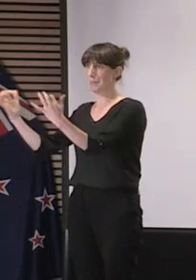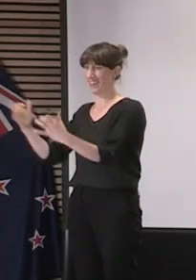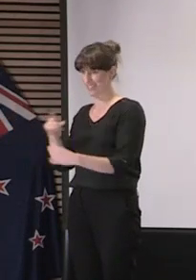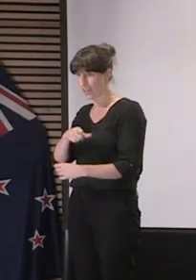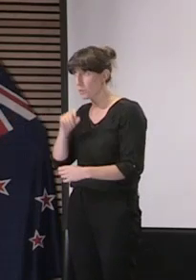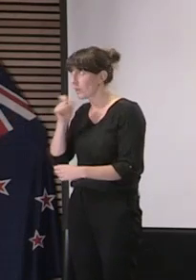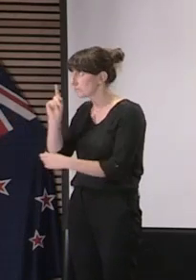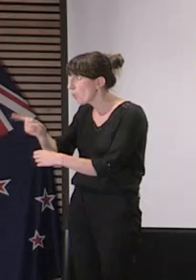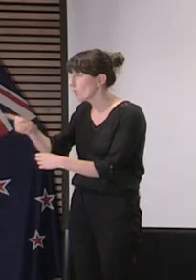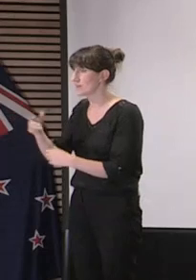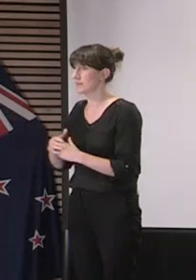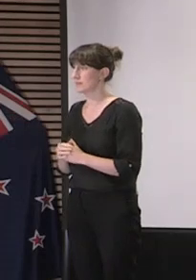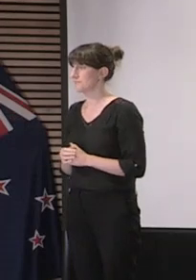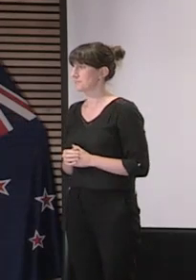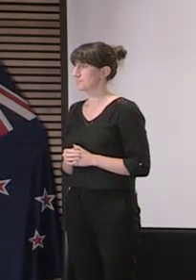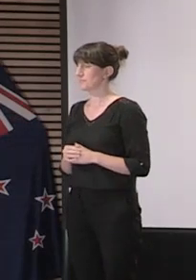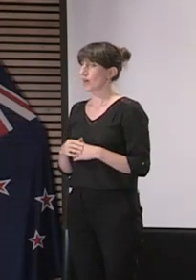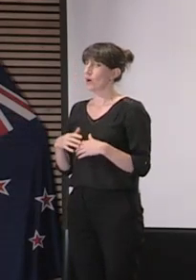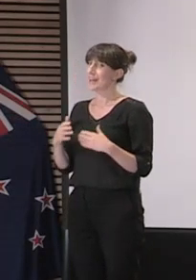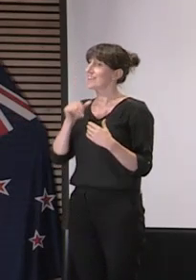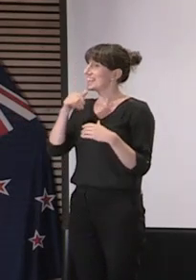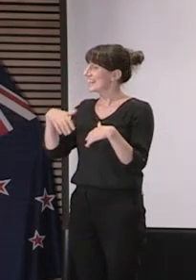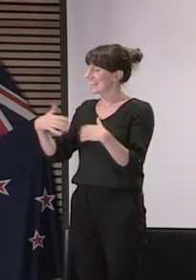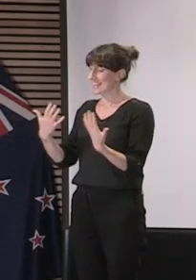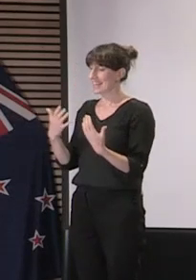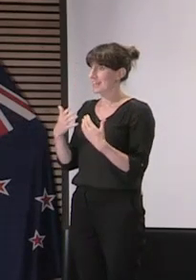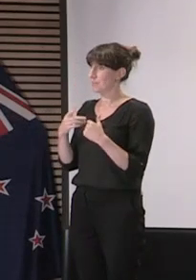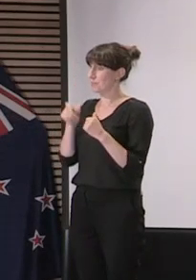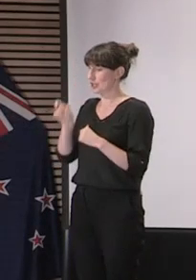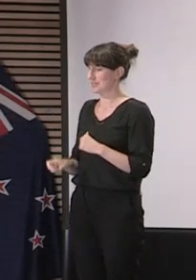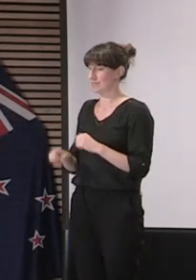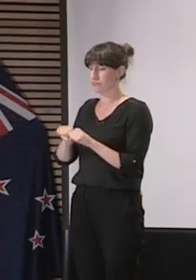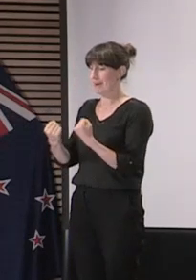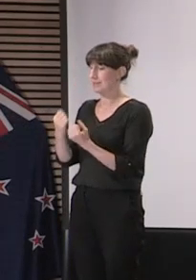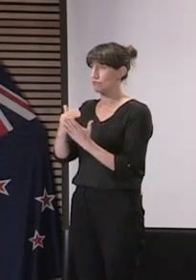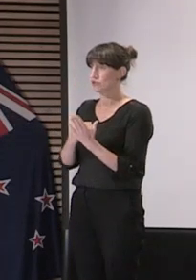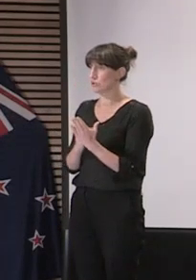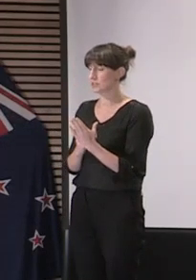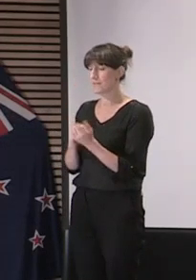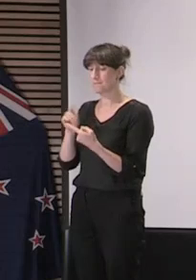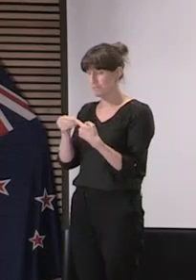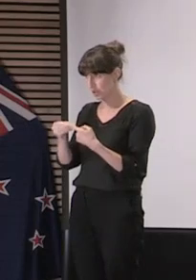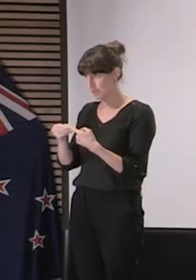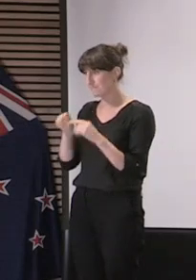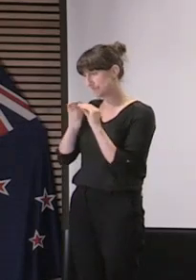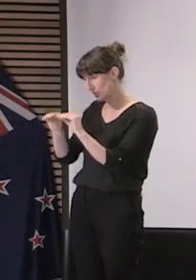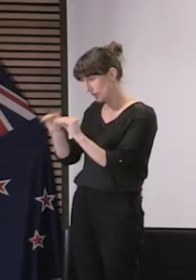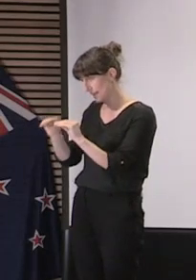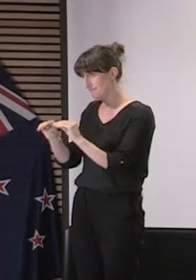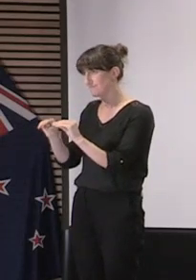the same, surely they would receive a warning, wouldn't they? Our approach with the initial intervention for anybody who has been in breach